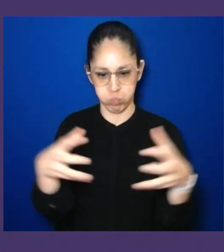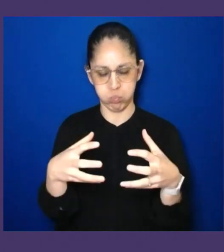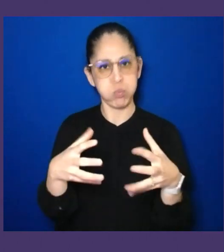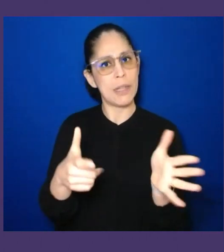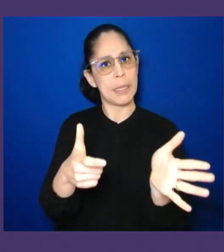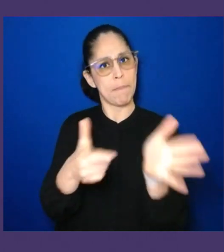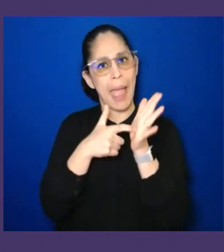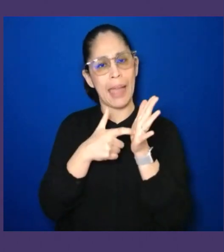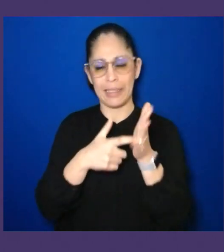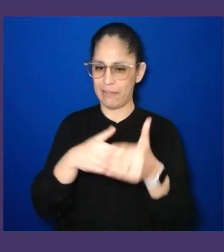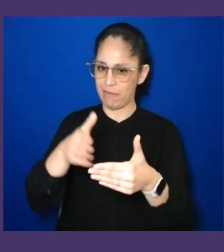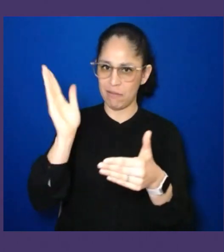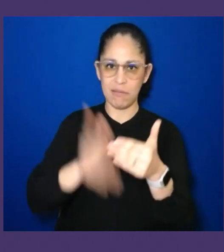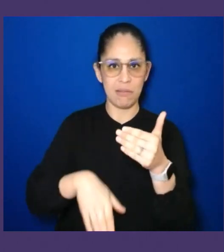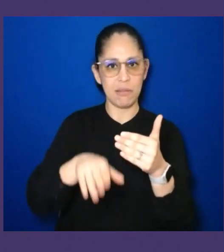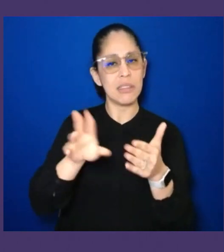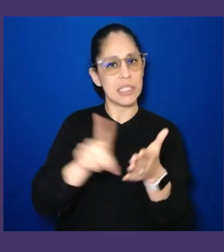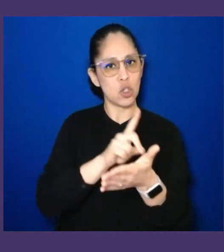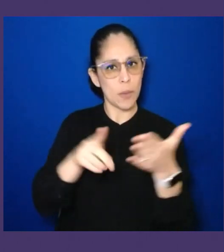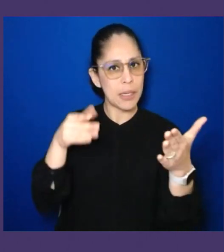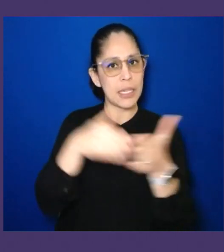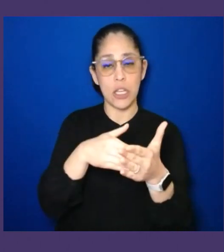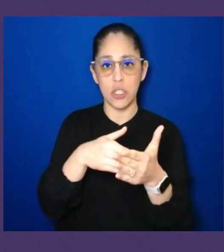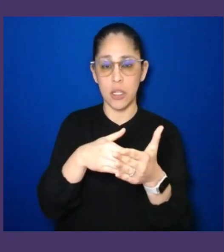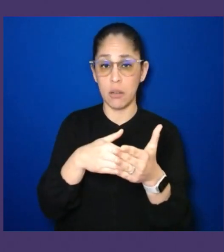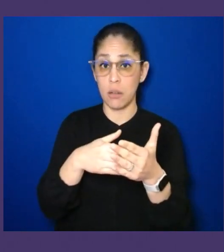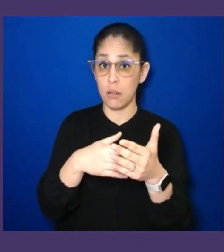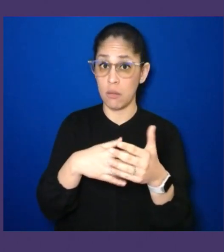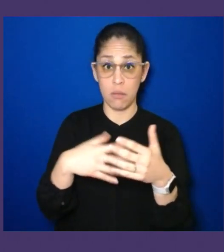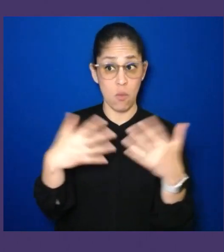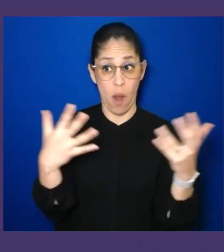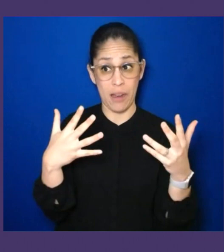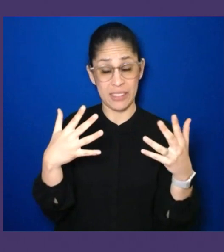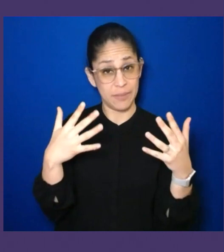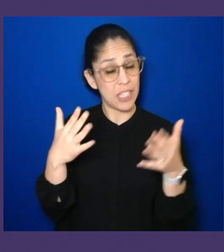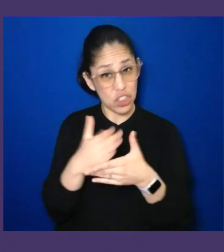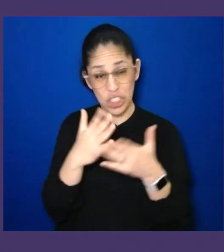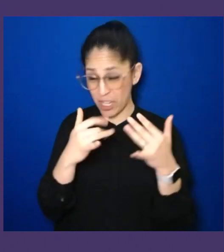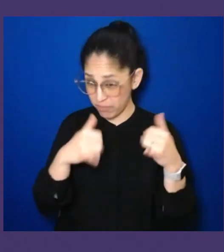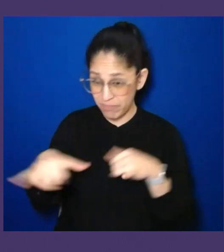bound together by a shared sense of our value,